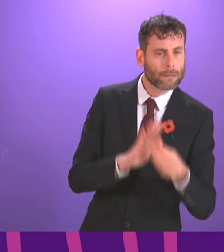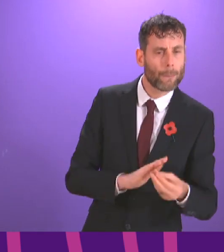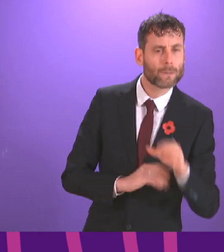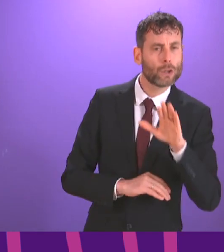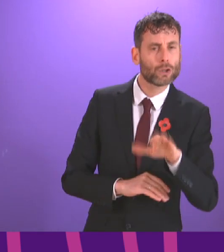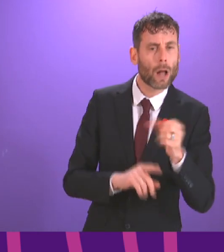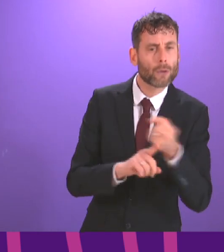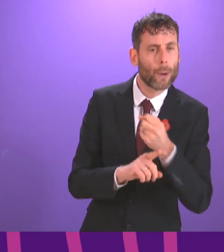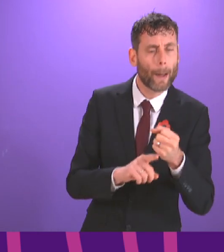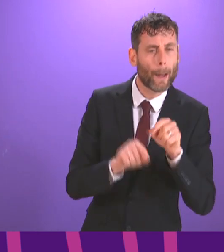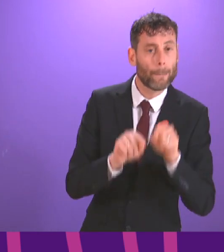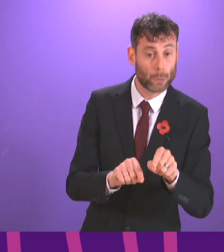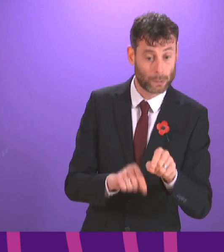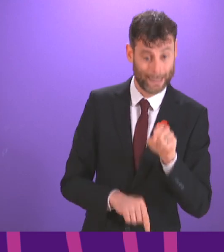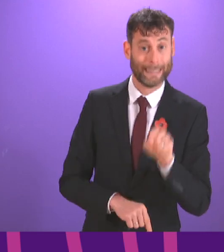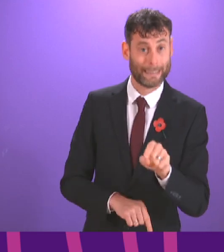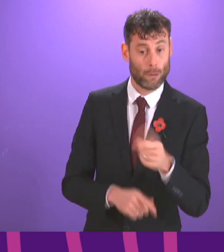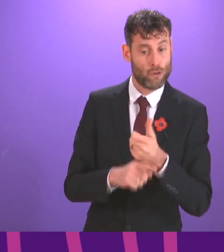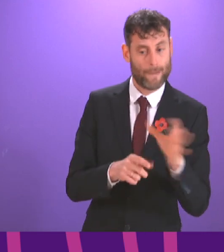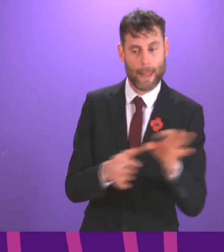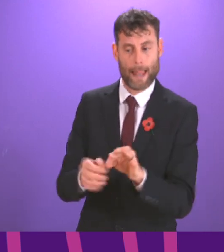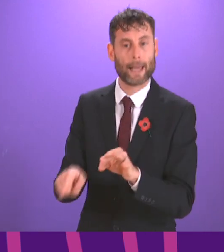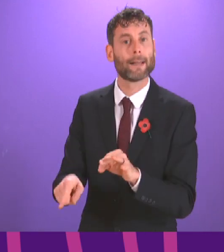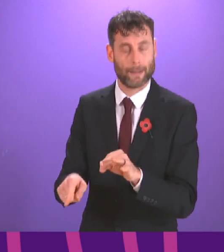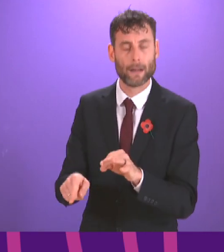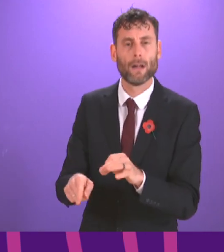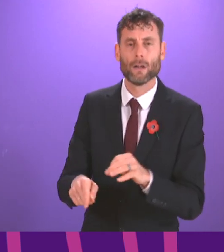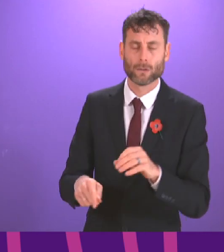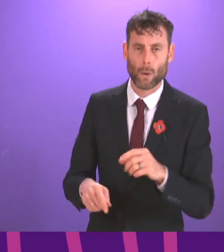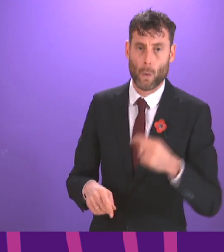and exploitation as part of the revision of the human trafficking and exploitation strategy.